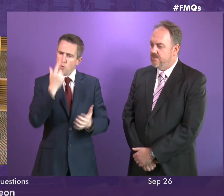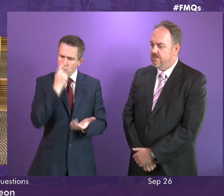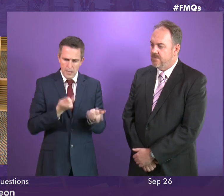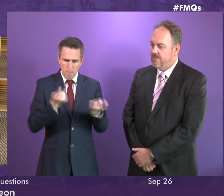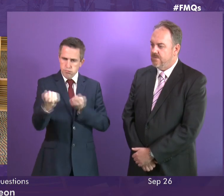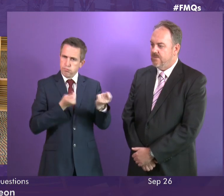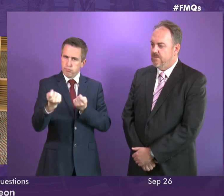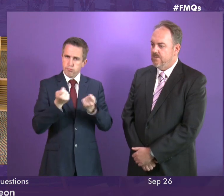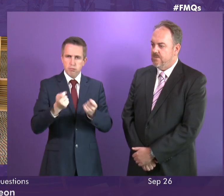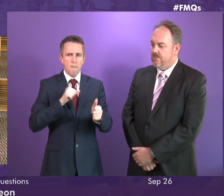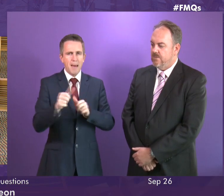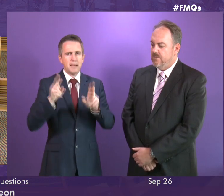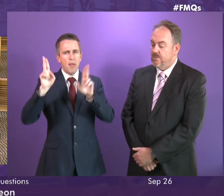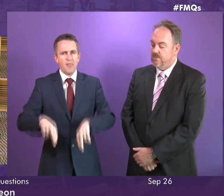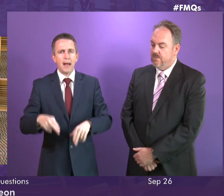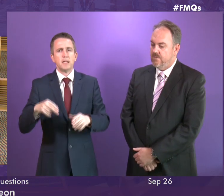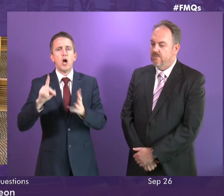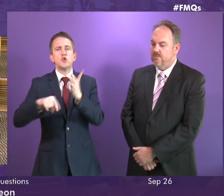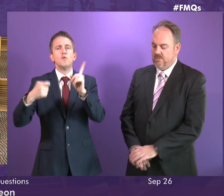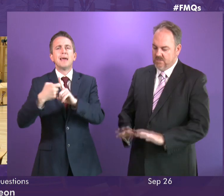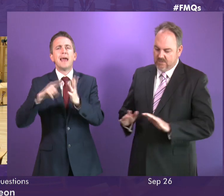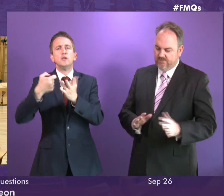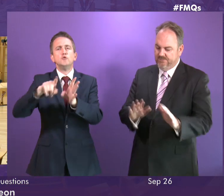used than they are currently by the Tory Government at Westminster.